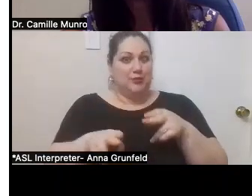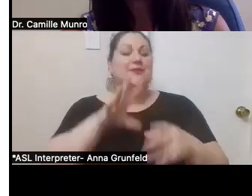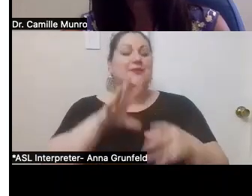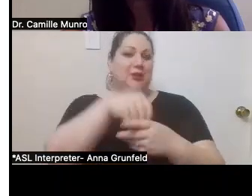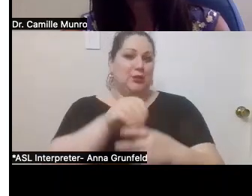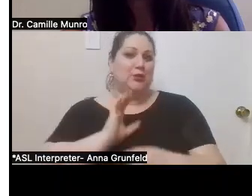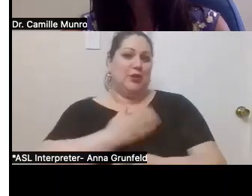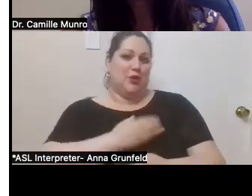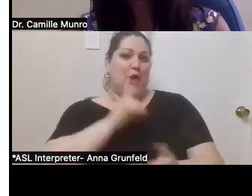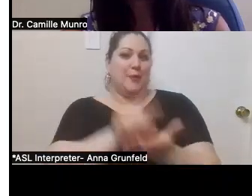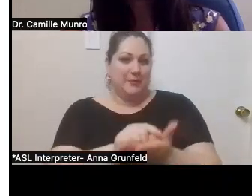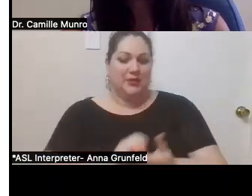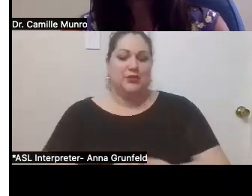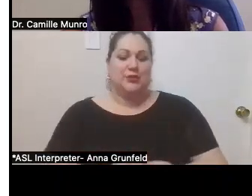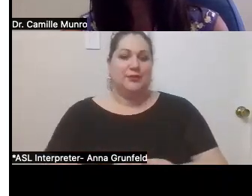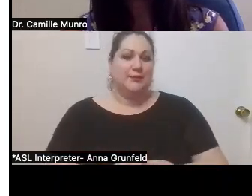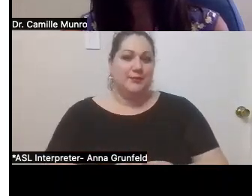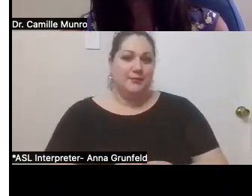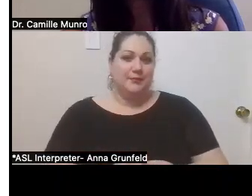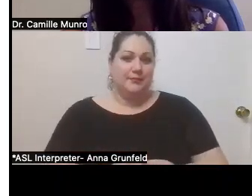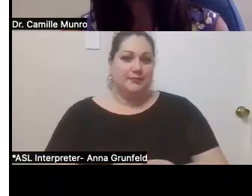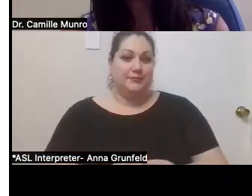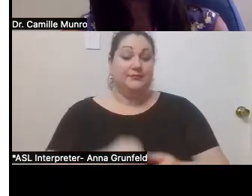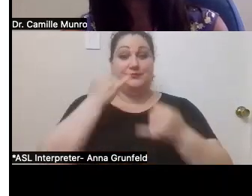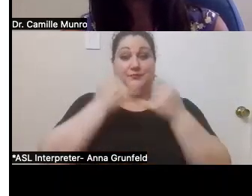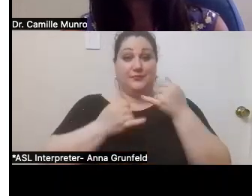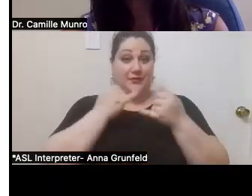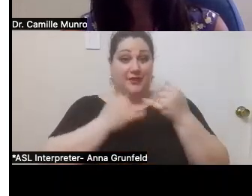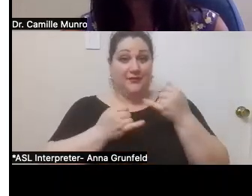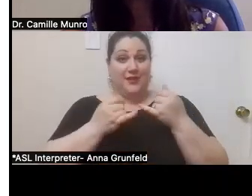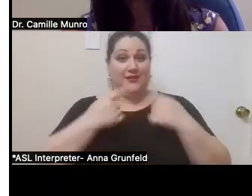And finally, we presented, Michael and I presented